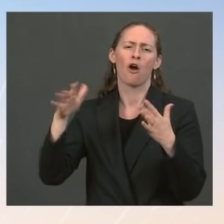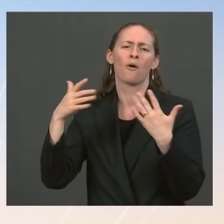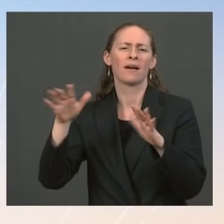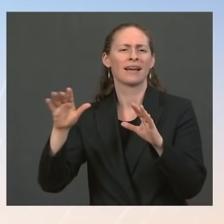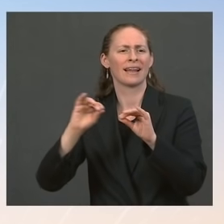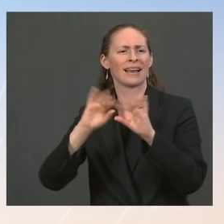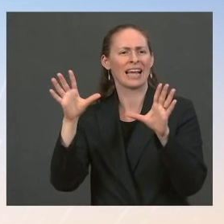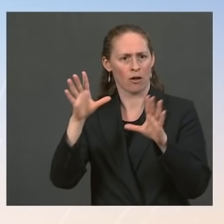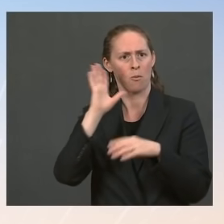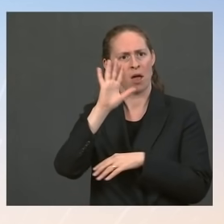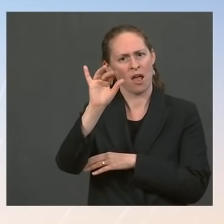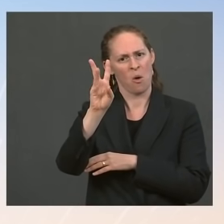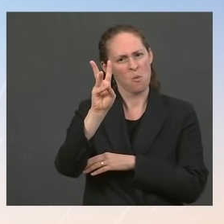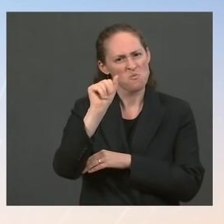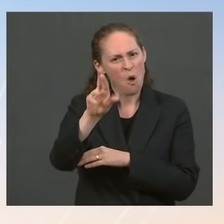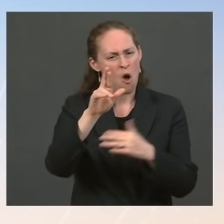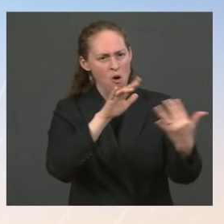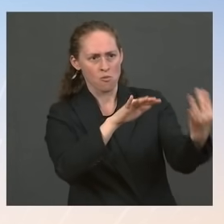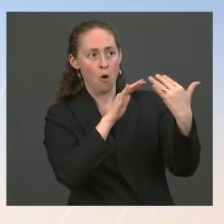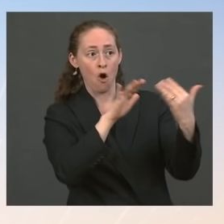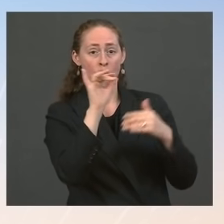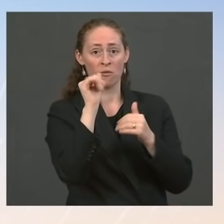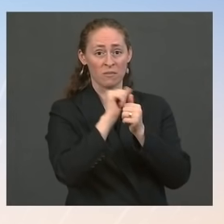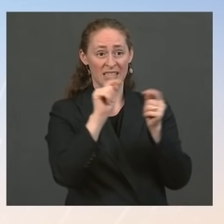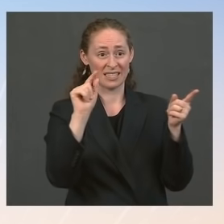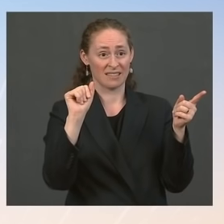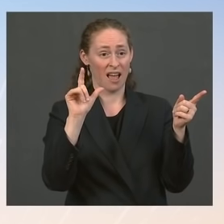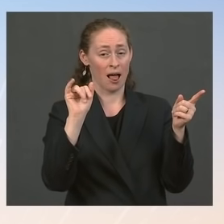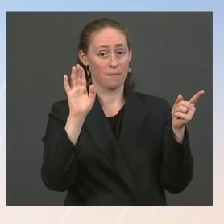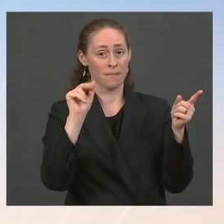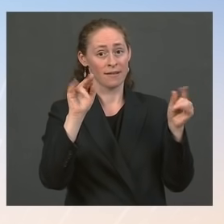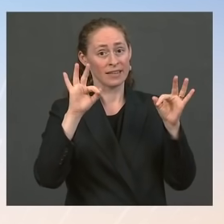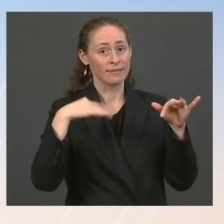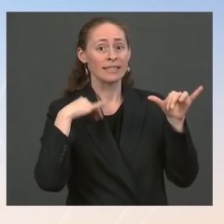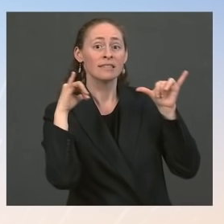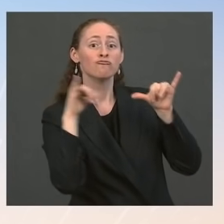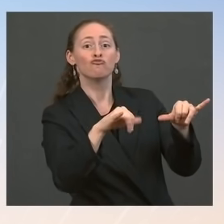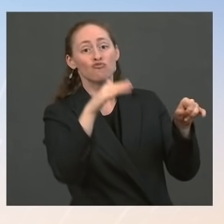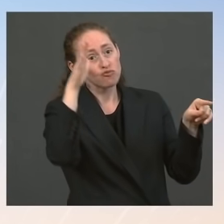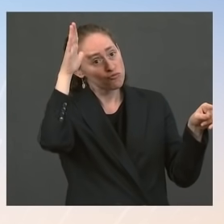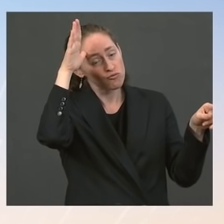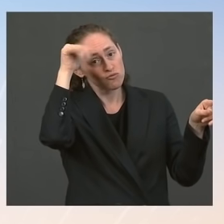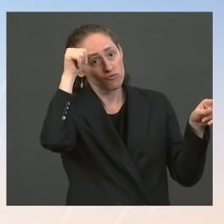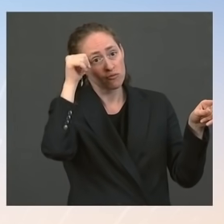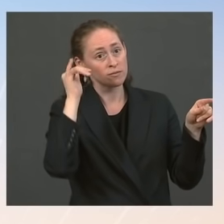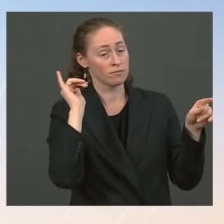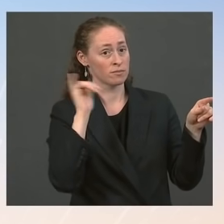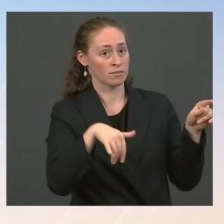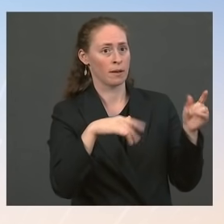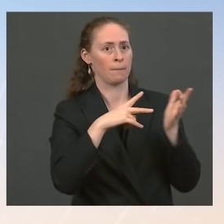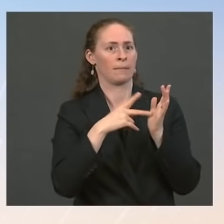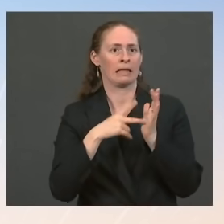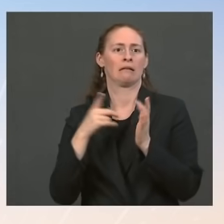had we not withdrawn before September -- by September 1st. That was also advice he gave privately. Go ahead.